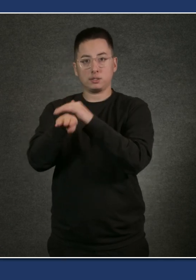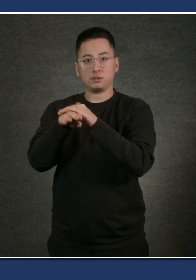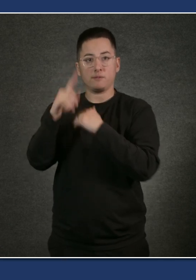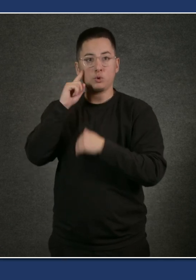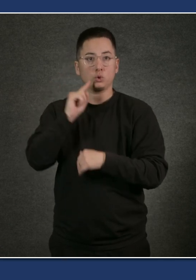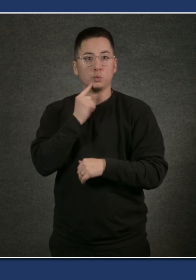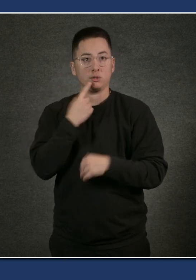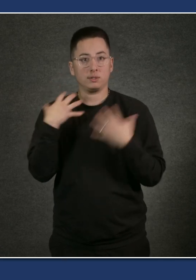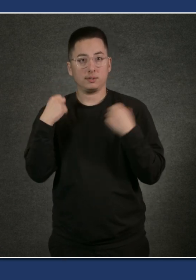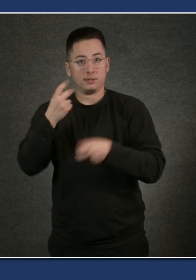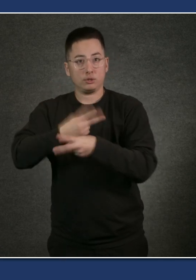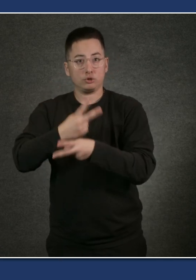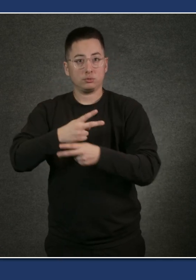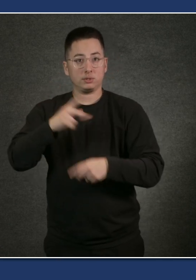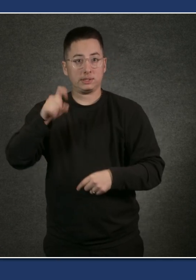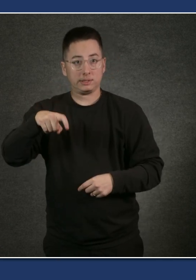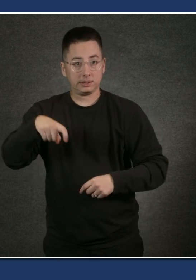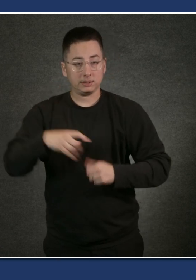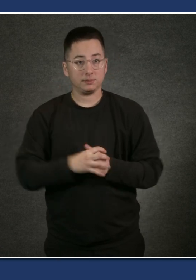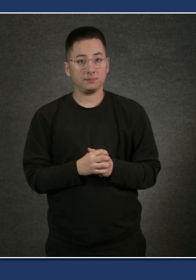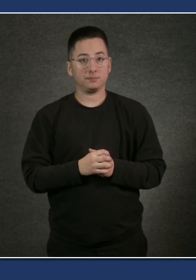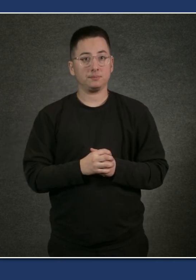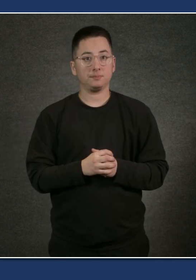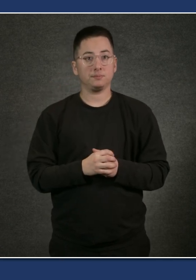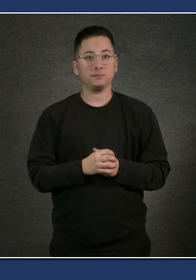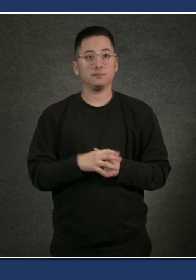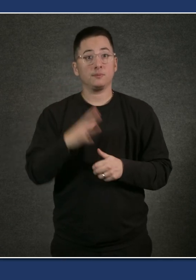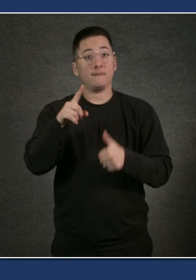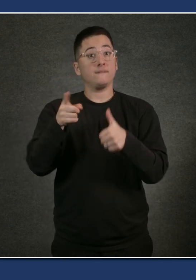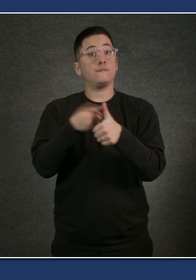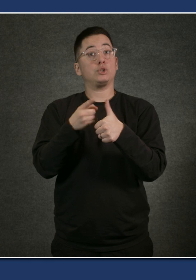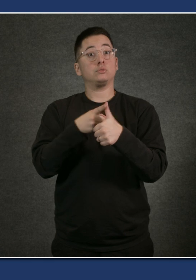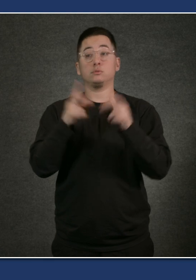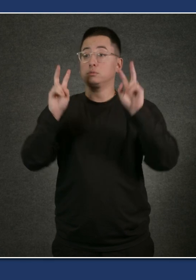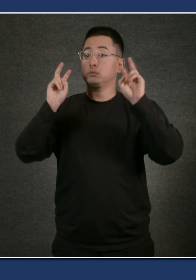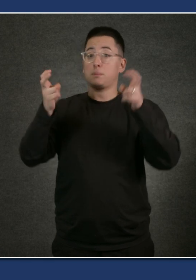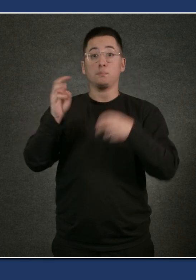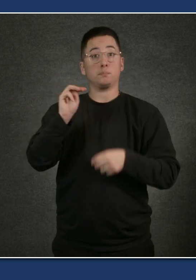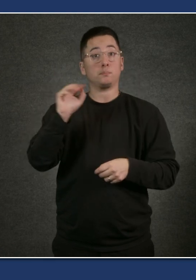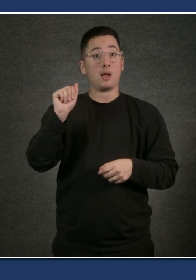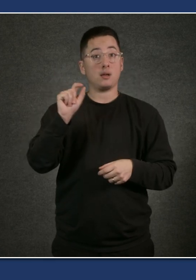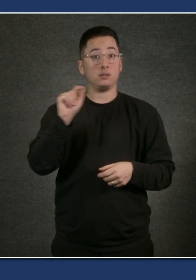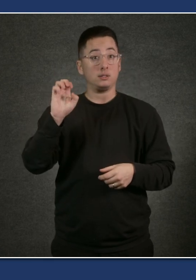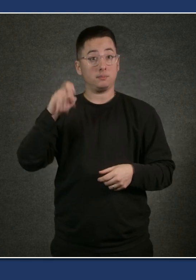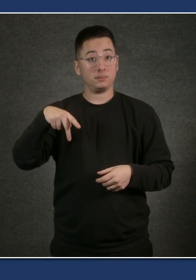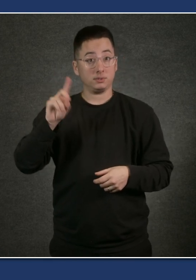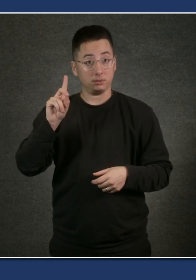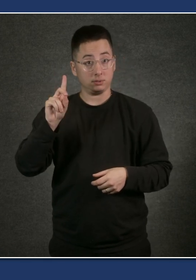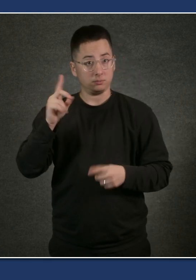First, the topic of MAEPD. MAEPD allowed me to rejoin the workforce